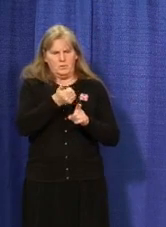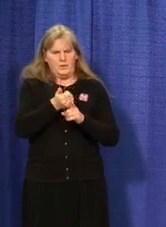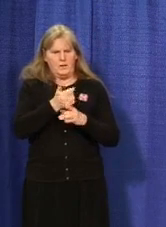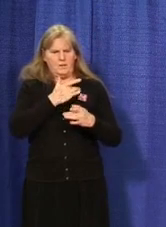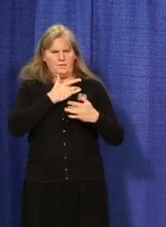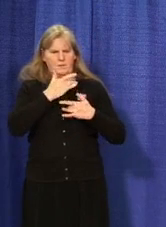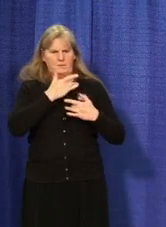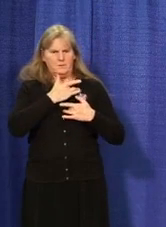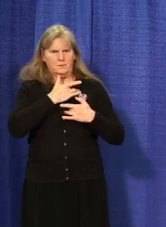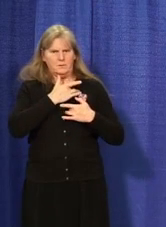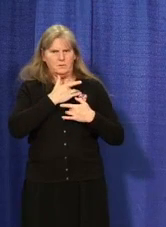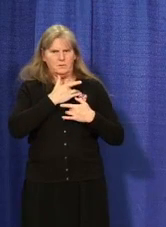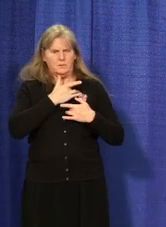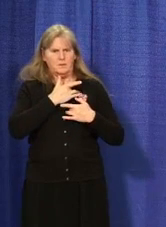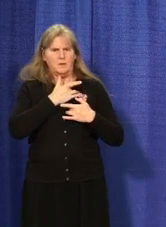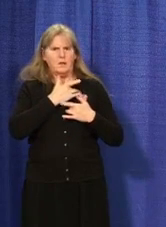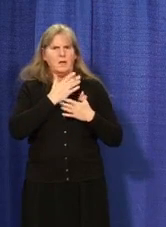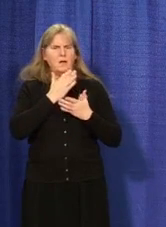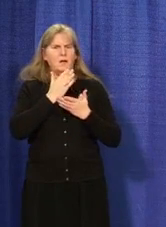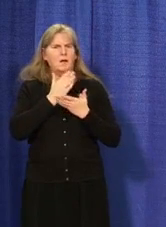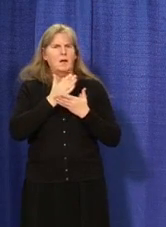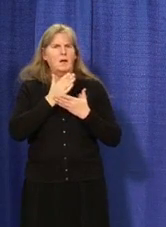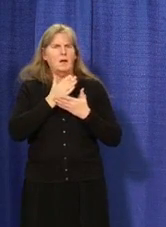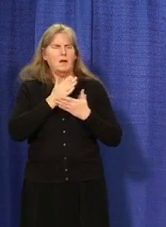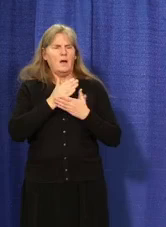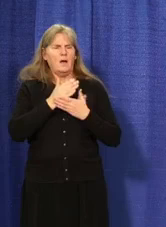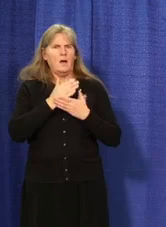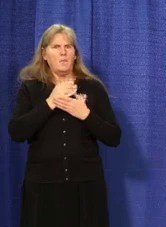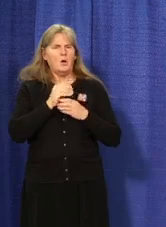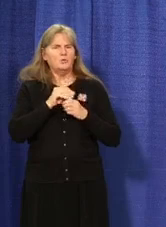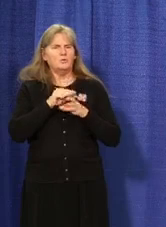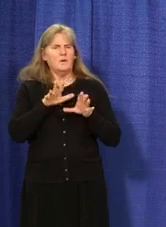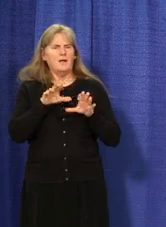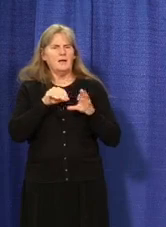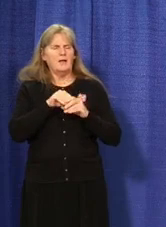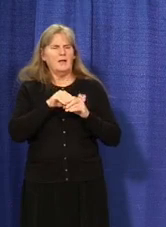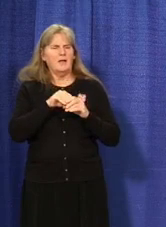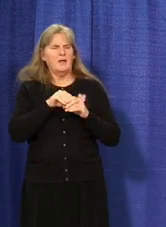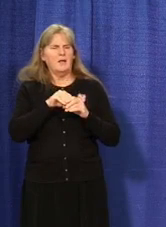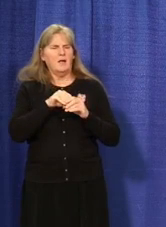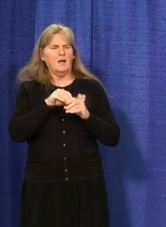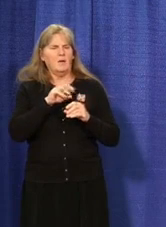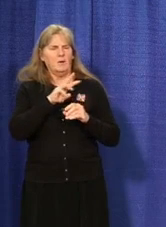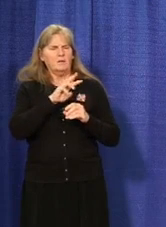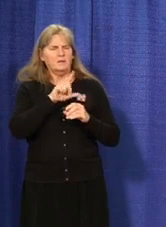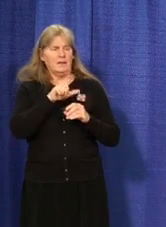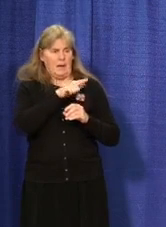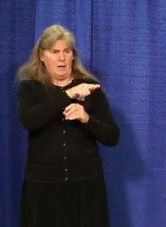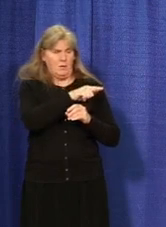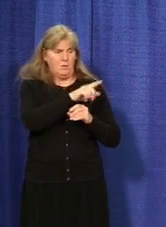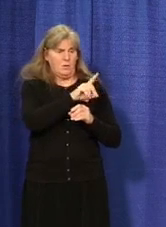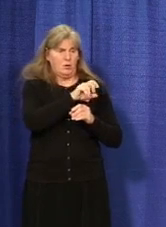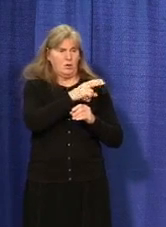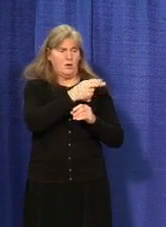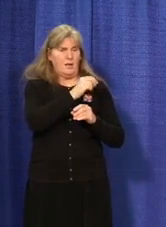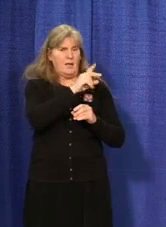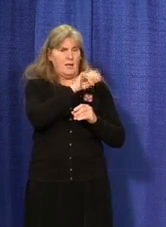cases spreading in Watson Lake. I know that Dr Hanley thought there has been no other case